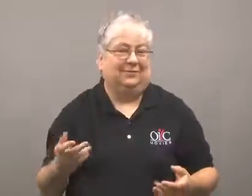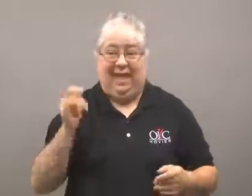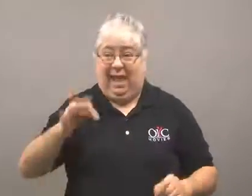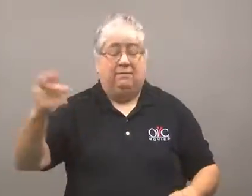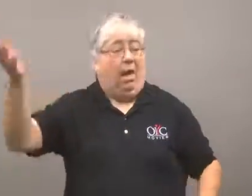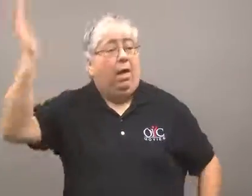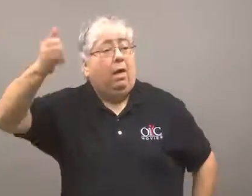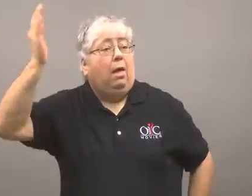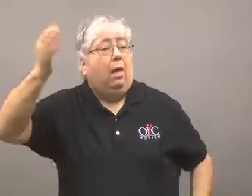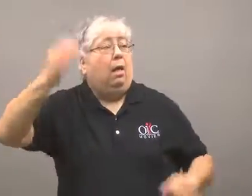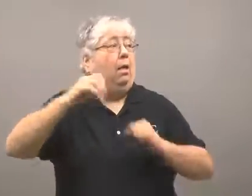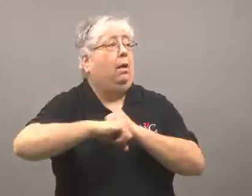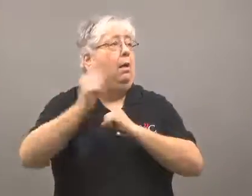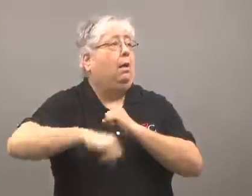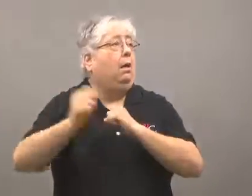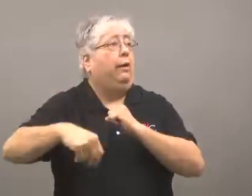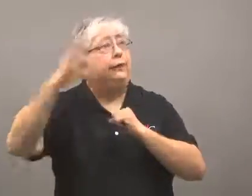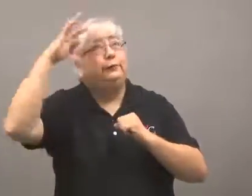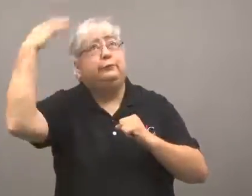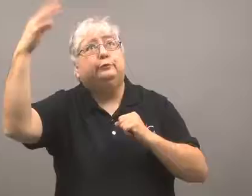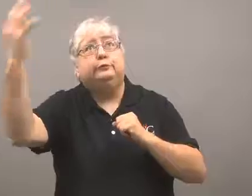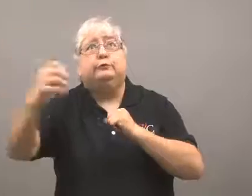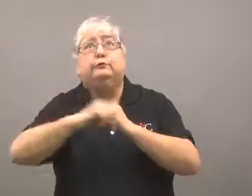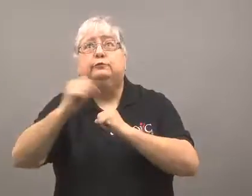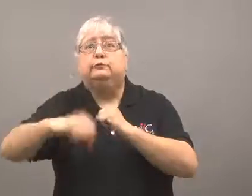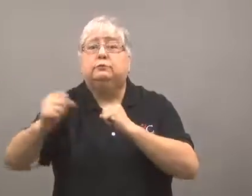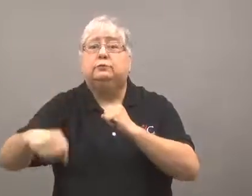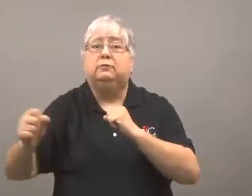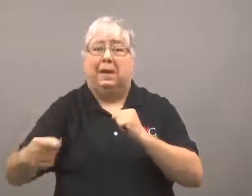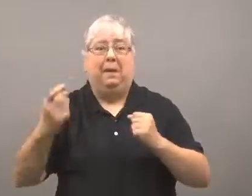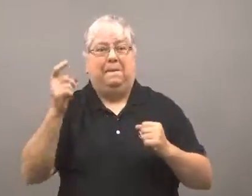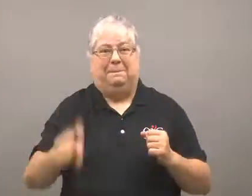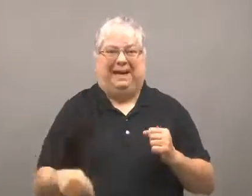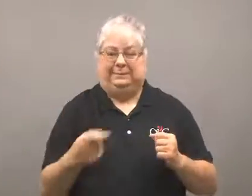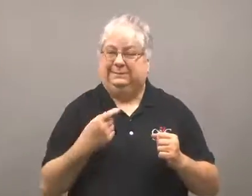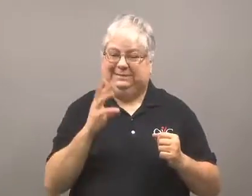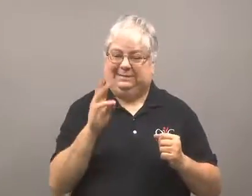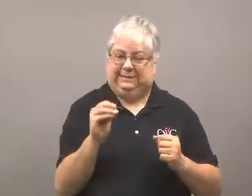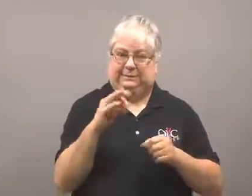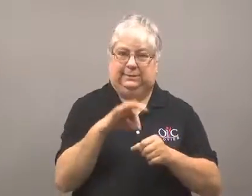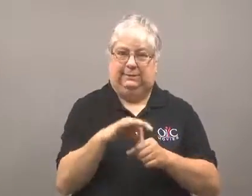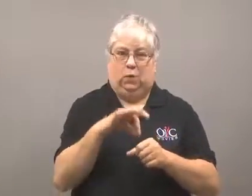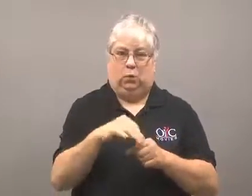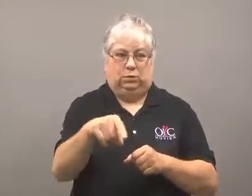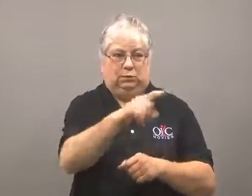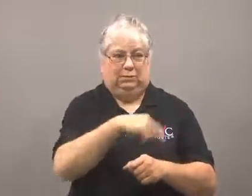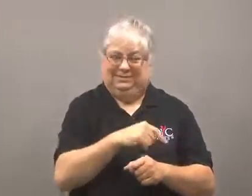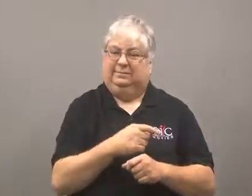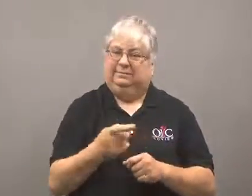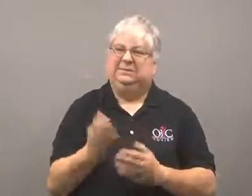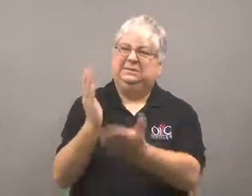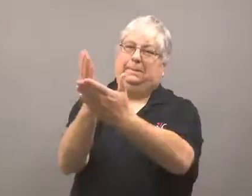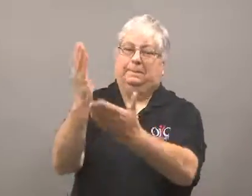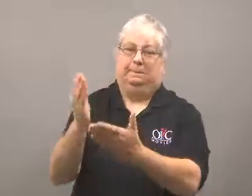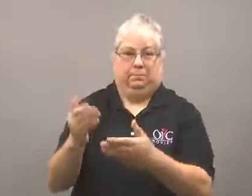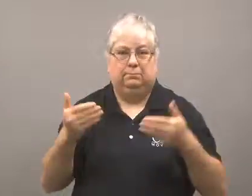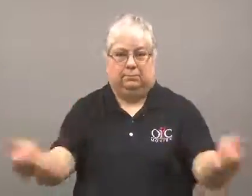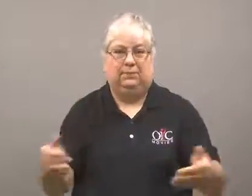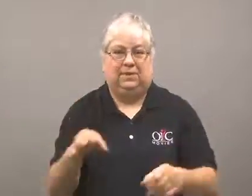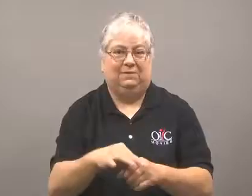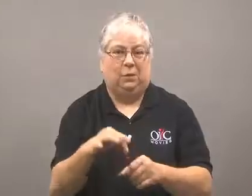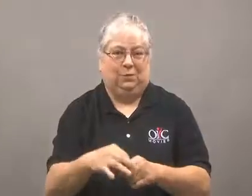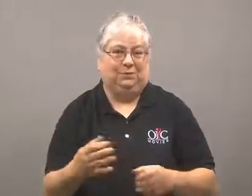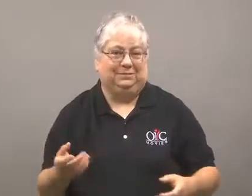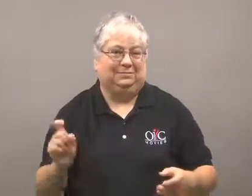60 votes are required to break a filibuster to put it to a vote.